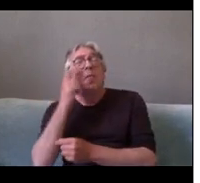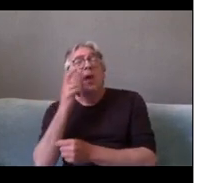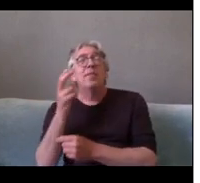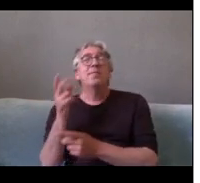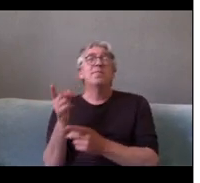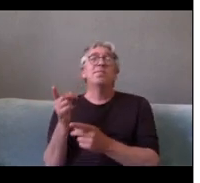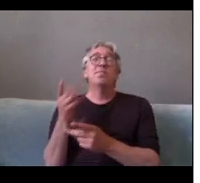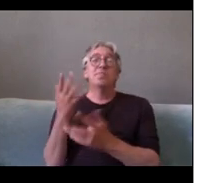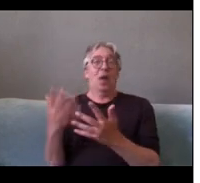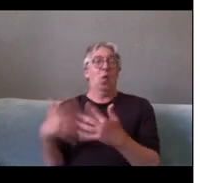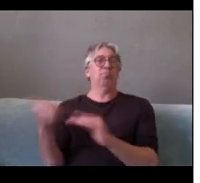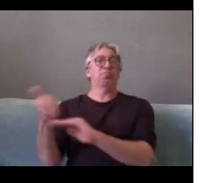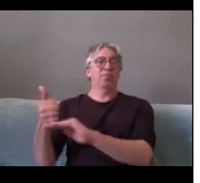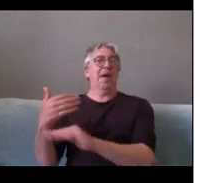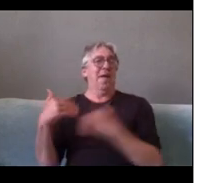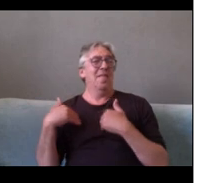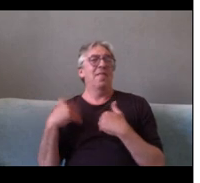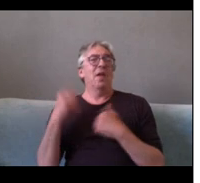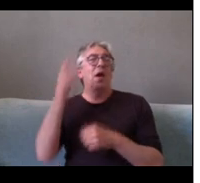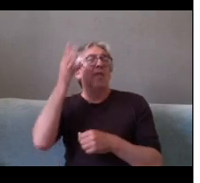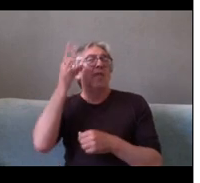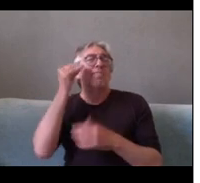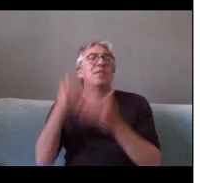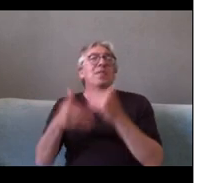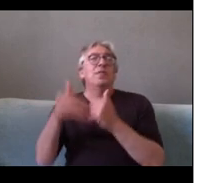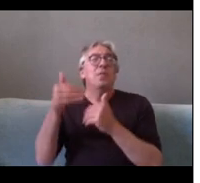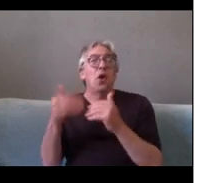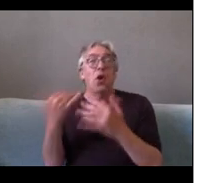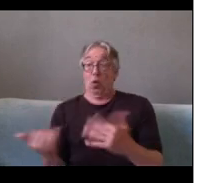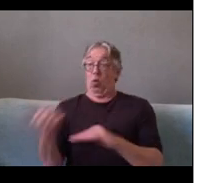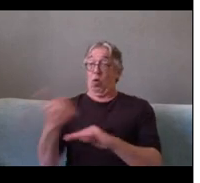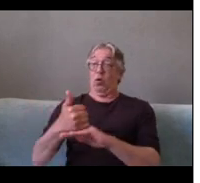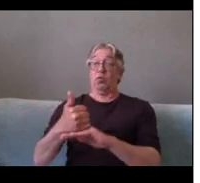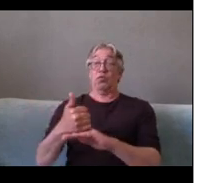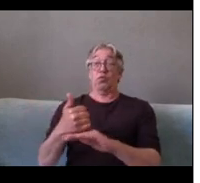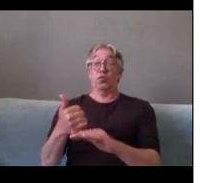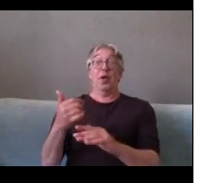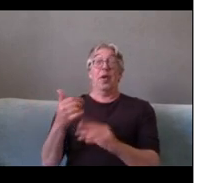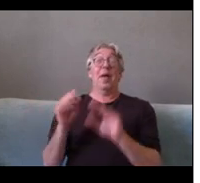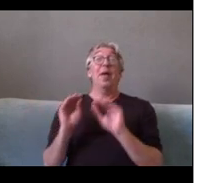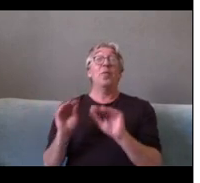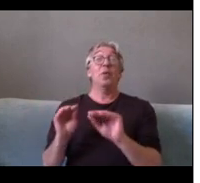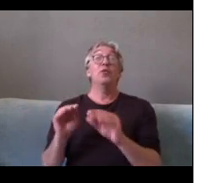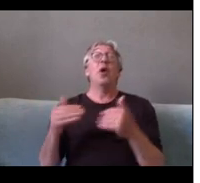and it becomes quite a challenge. So education is key. And it's a factor